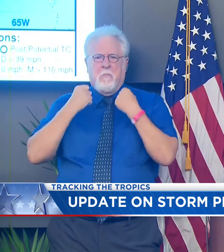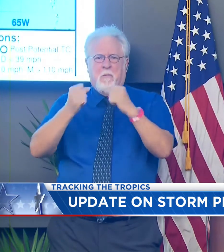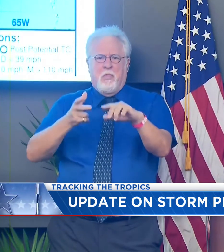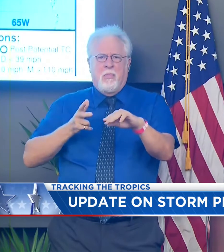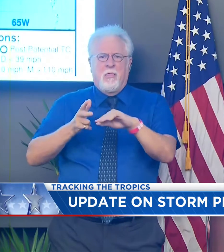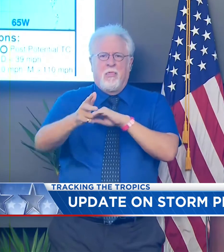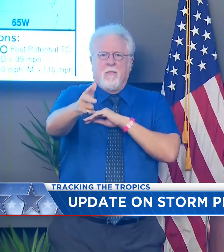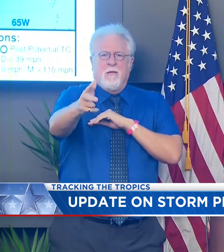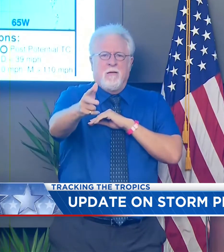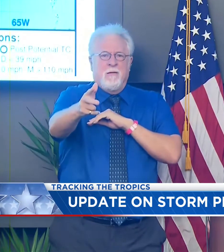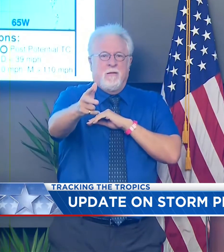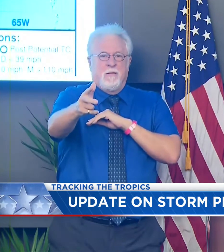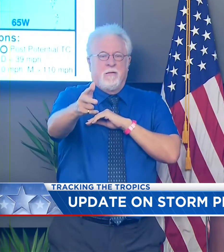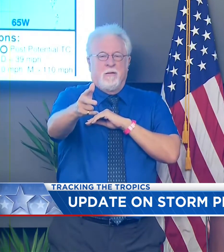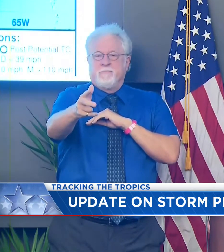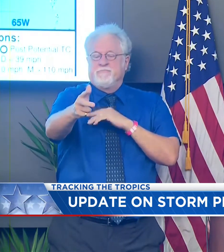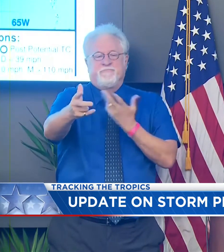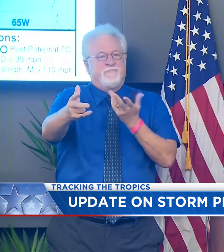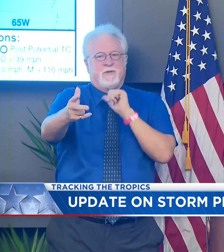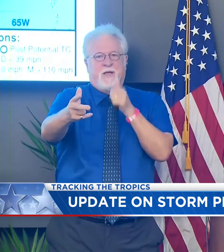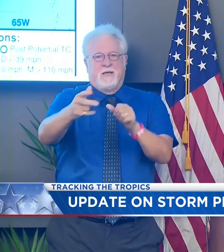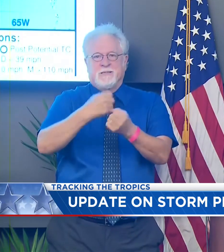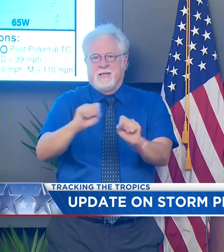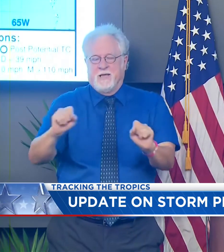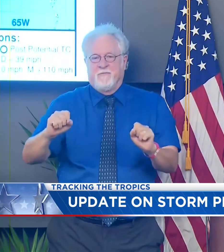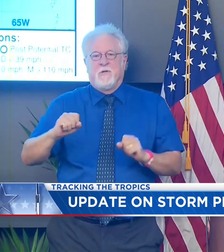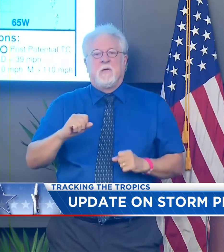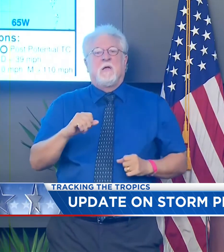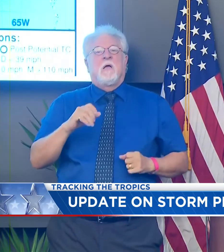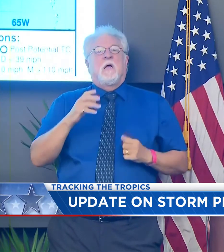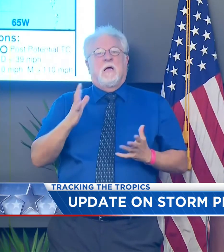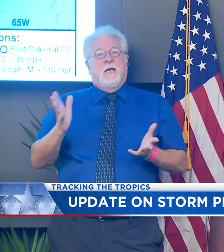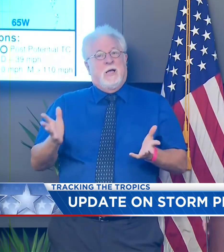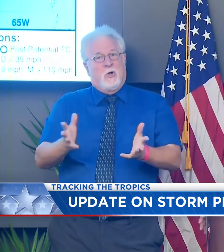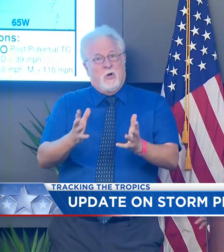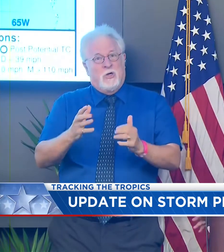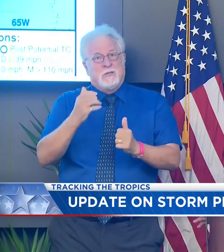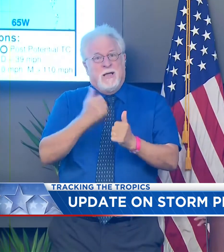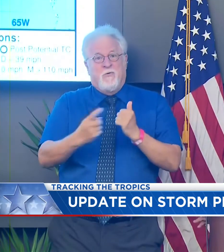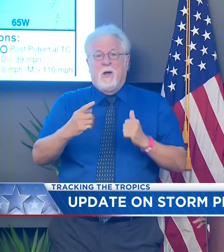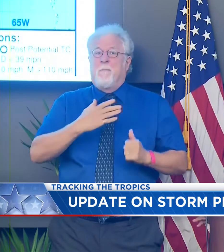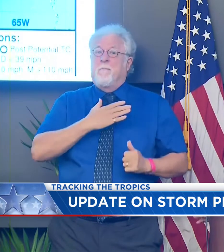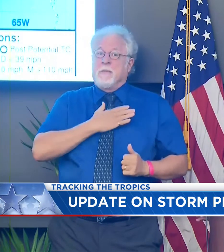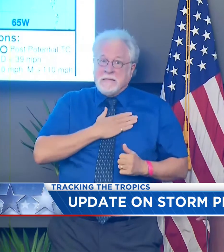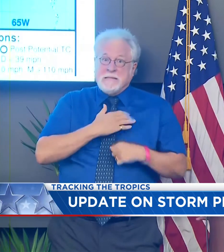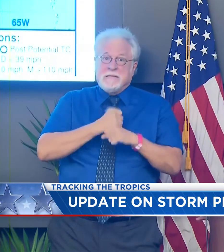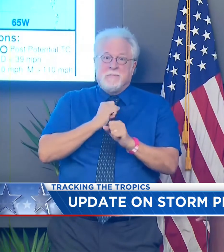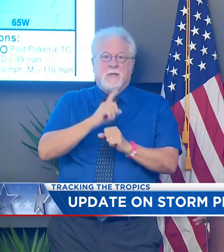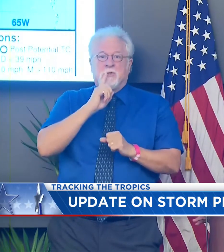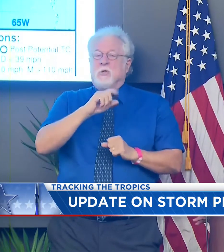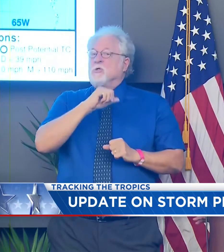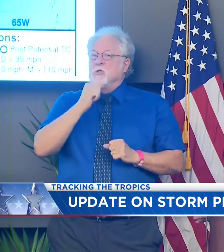AND THEY KNOW THAT THE ROAD WAS UNDER WATER. THEY DON'T KNOW HOW DEEP IT IS. THEY ASSUME IT'S GOING TO BE SAFE TO CROSS. AND ULTIMATELY PROVES NOT TO BE